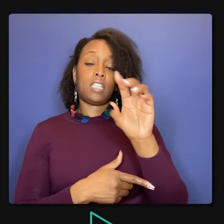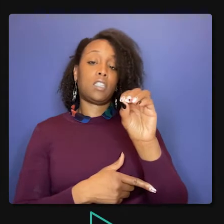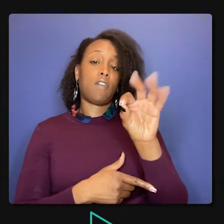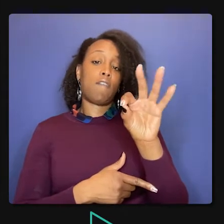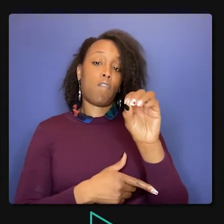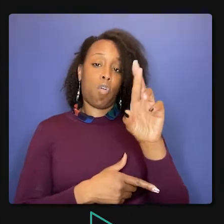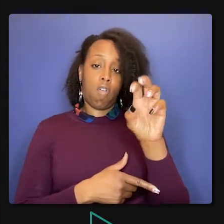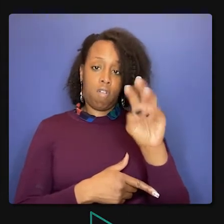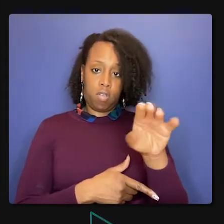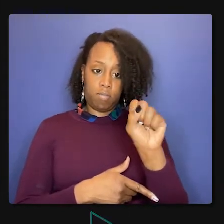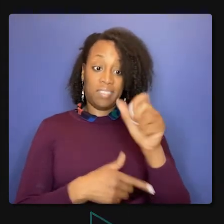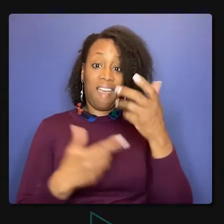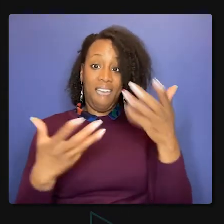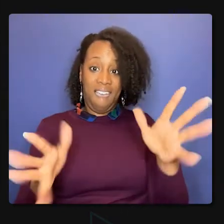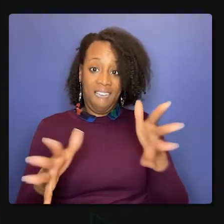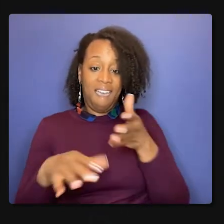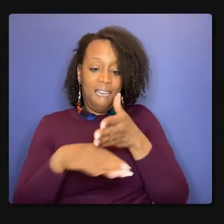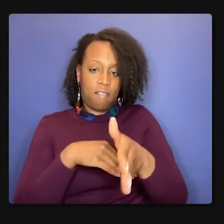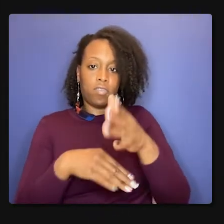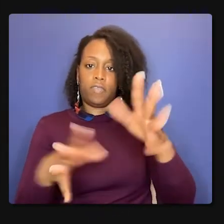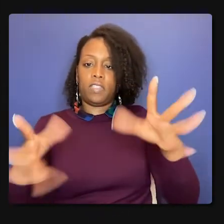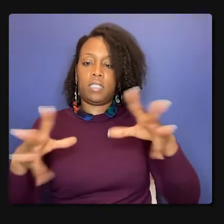once you're accepted into the ID@Xbox program.